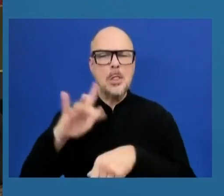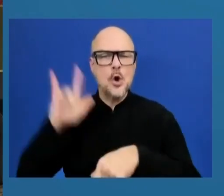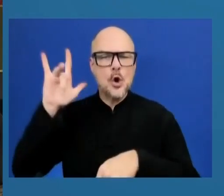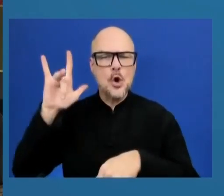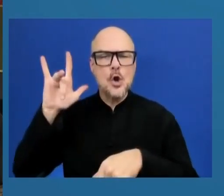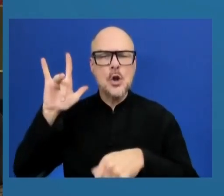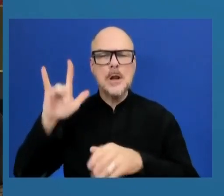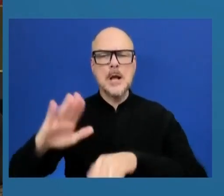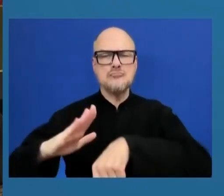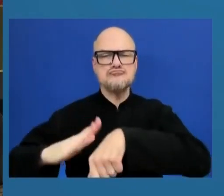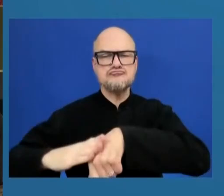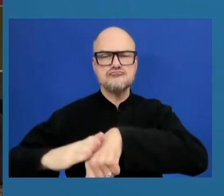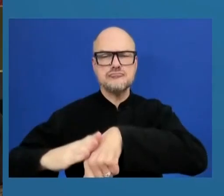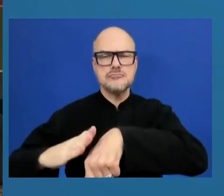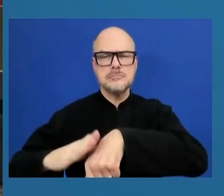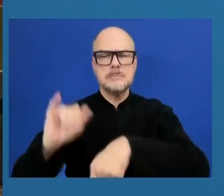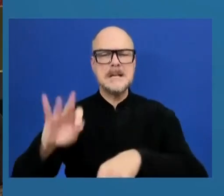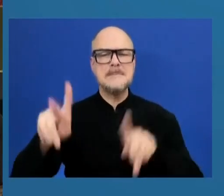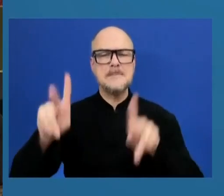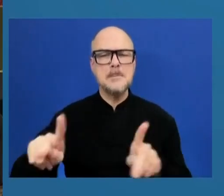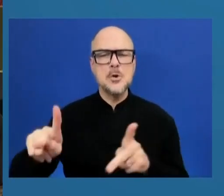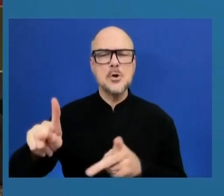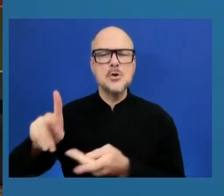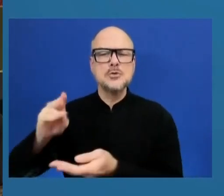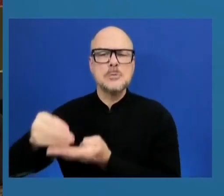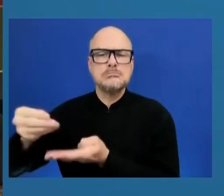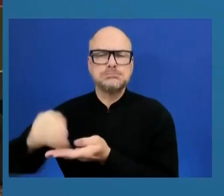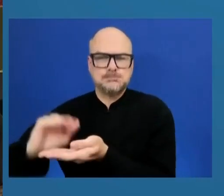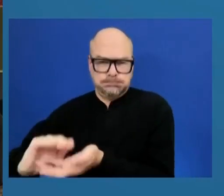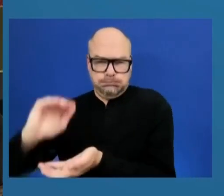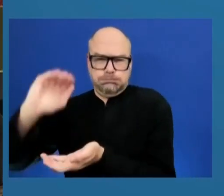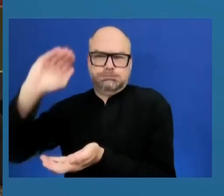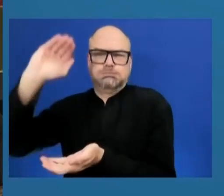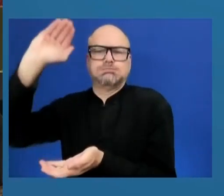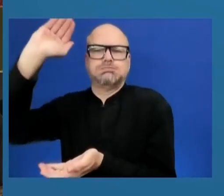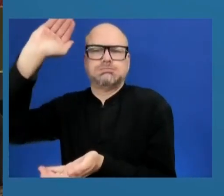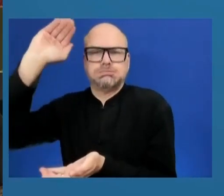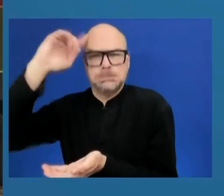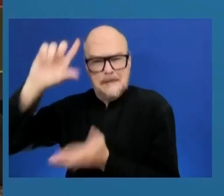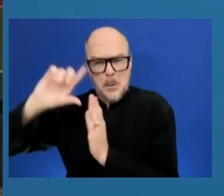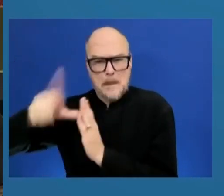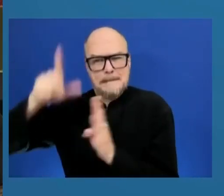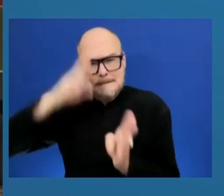when someone could be amassing an arsenal to do harm to others and so that's what this is all about.